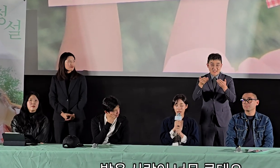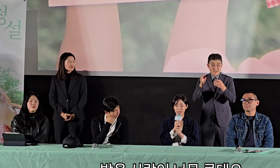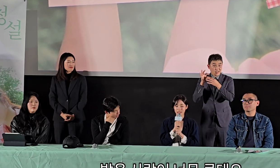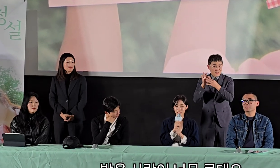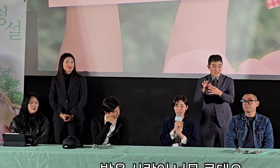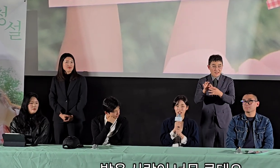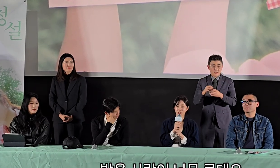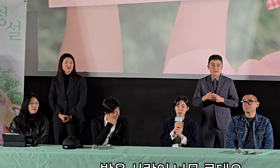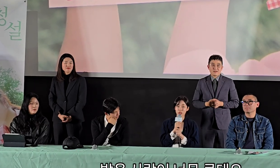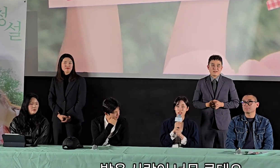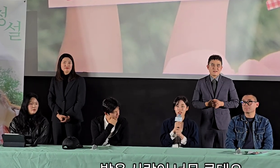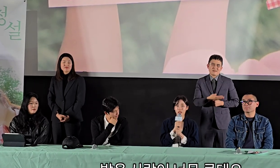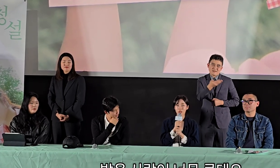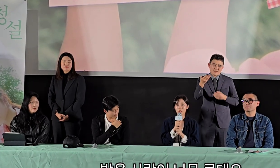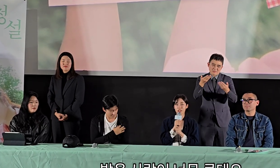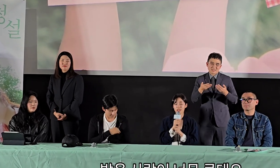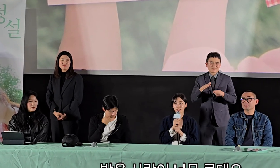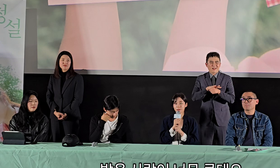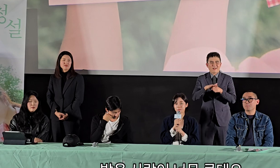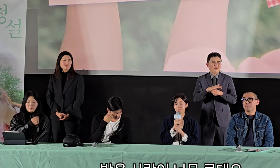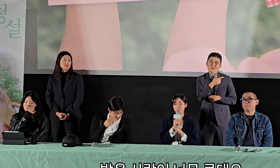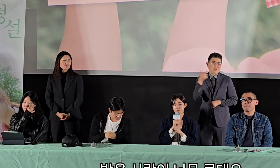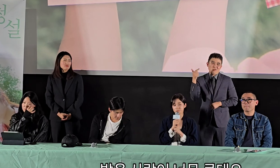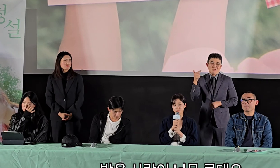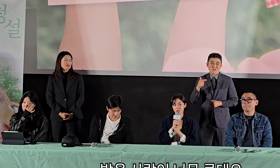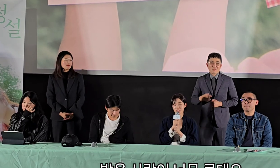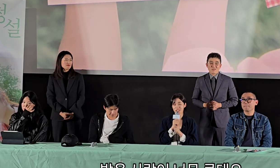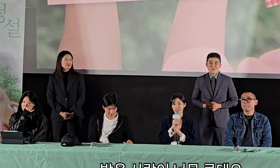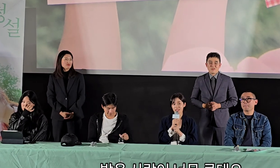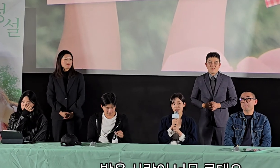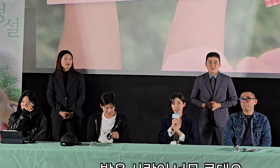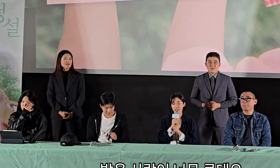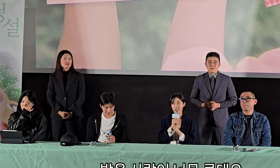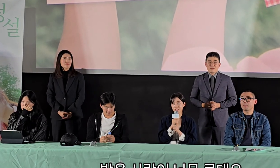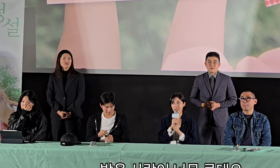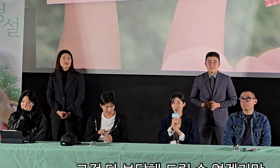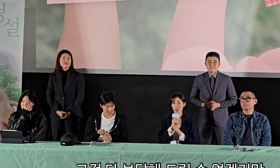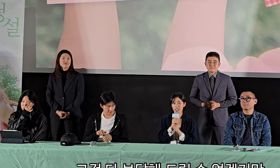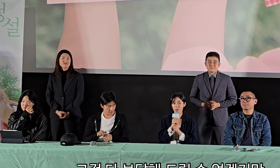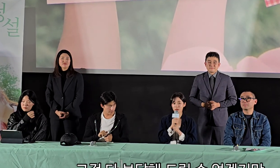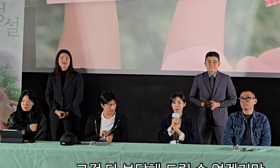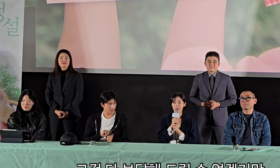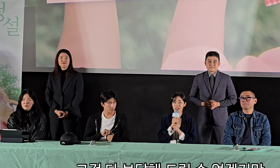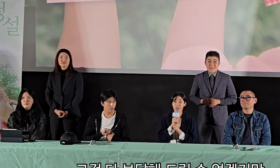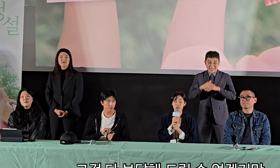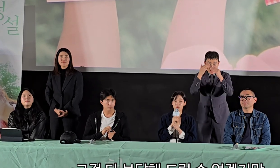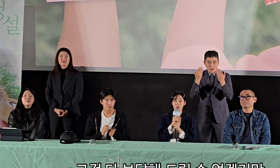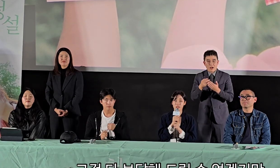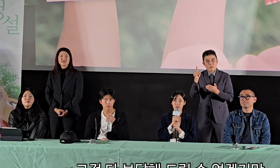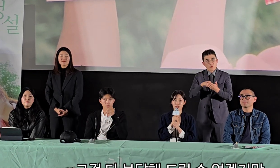was so great, and I cannot repay you all, but I would like to say